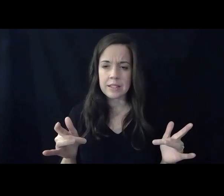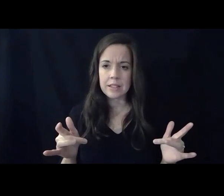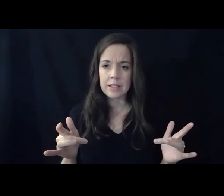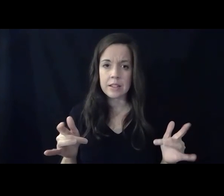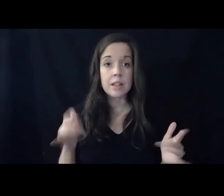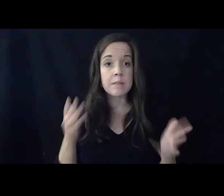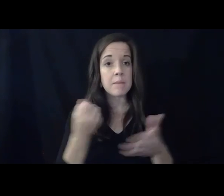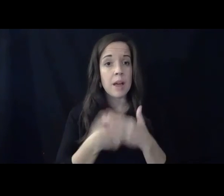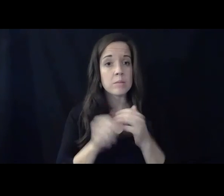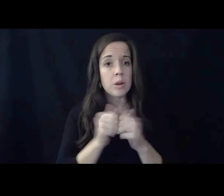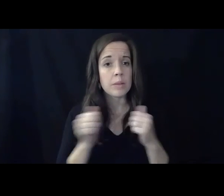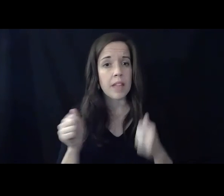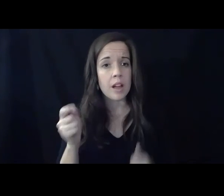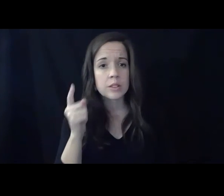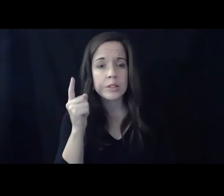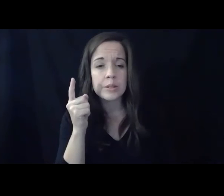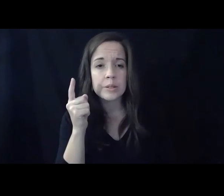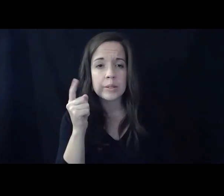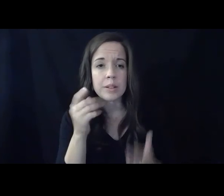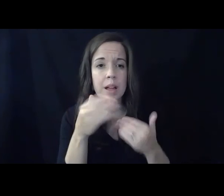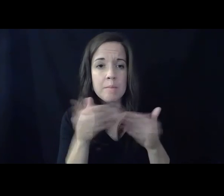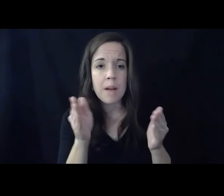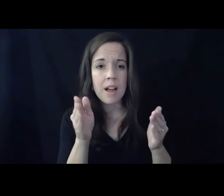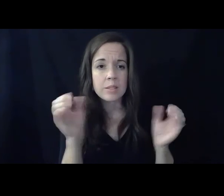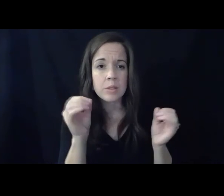you—a box with no prize inside, a sundae